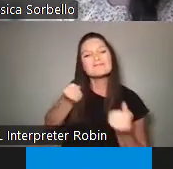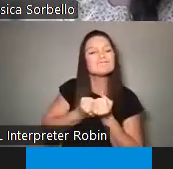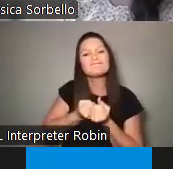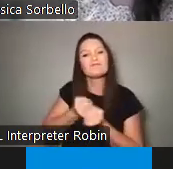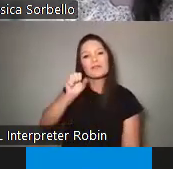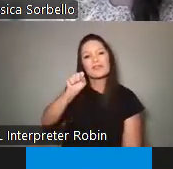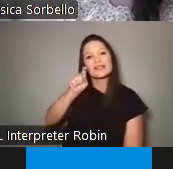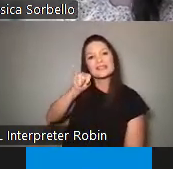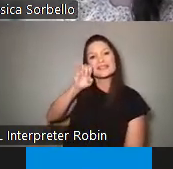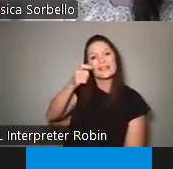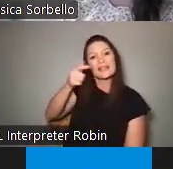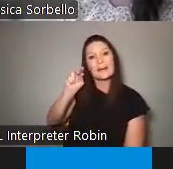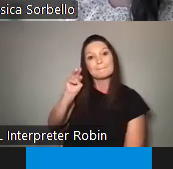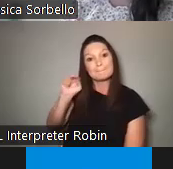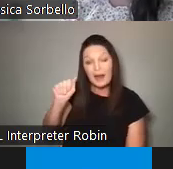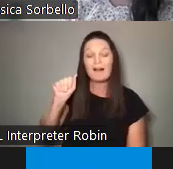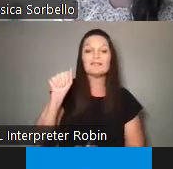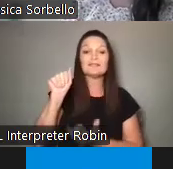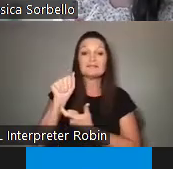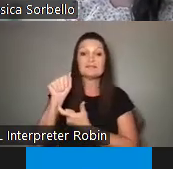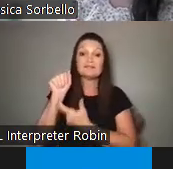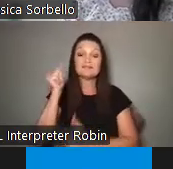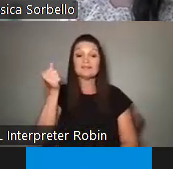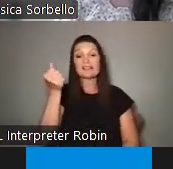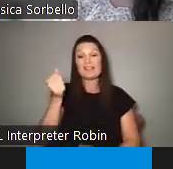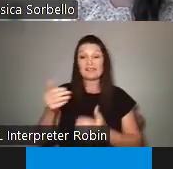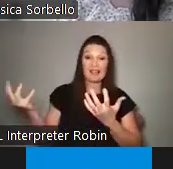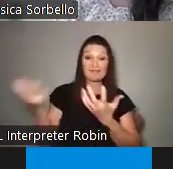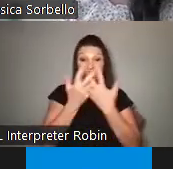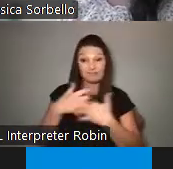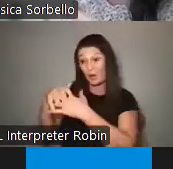that in a way that makes sens that isn't blaming and